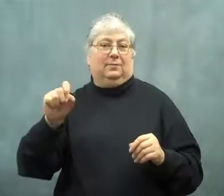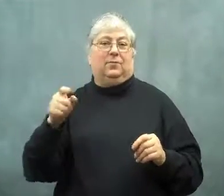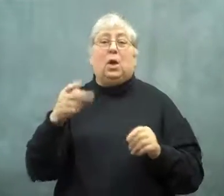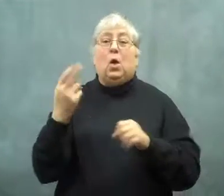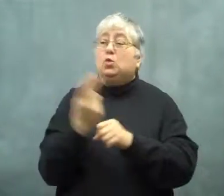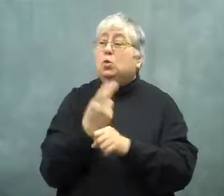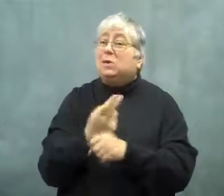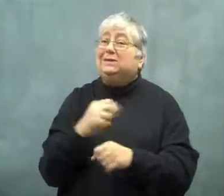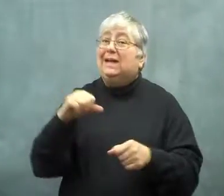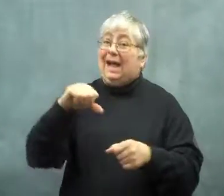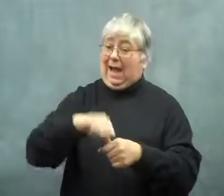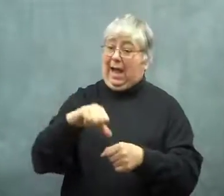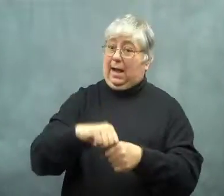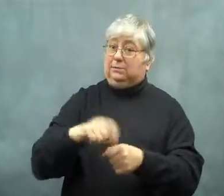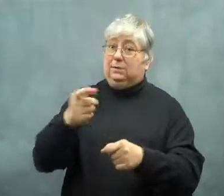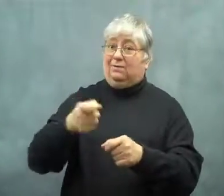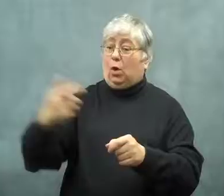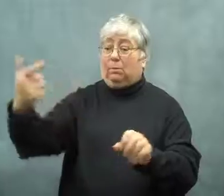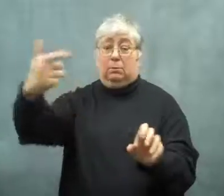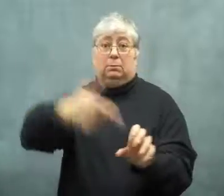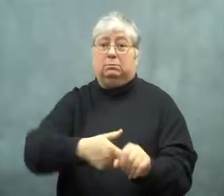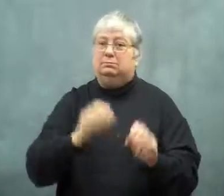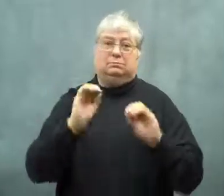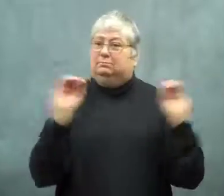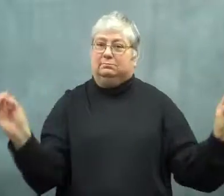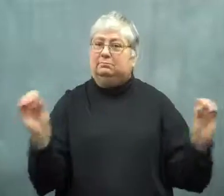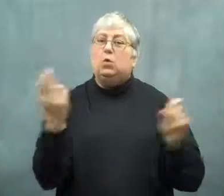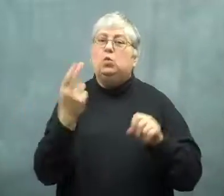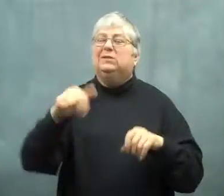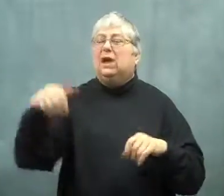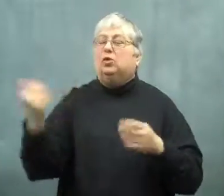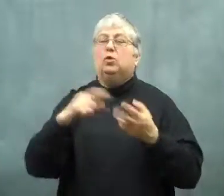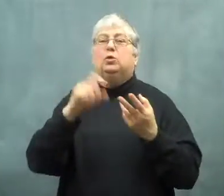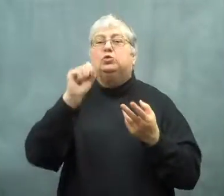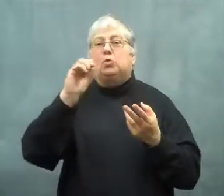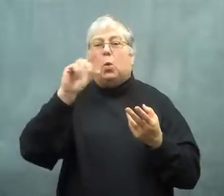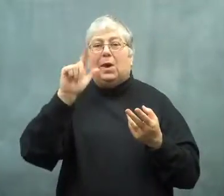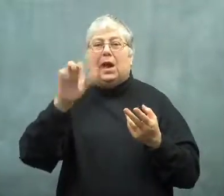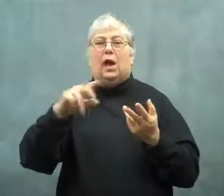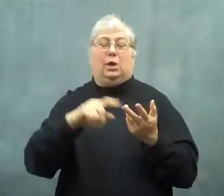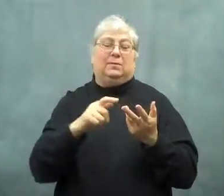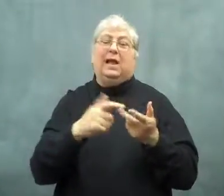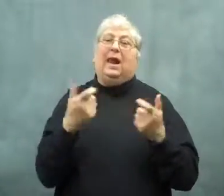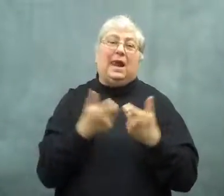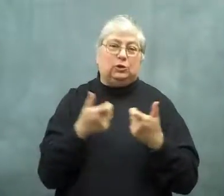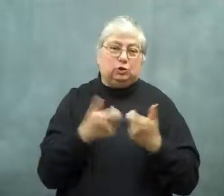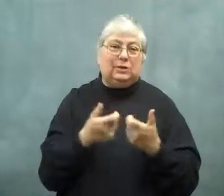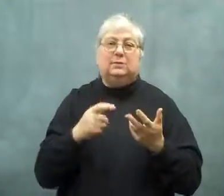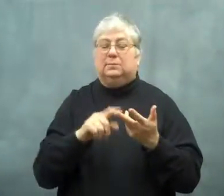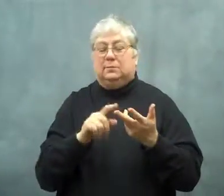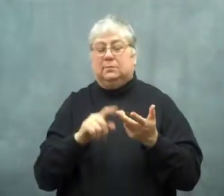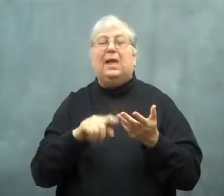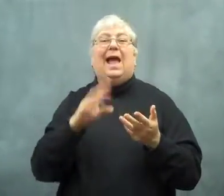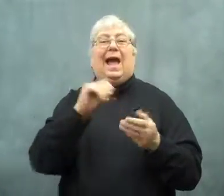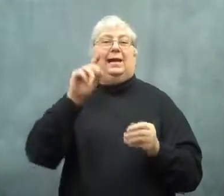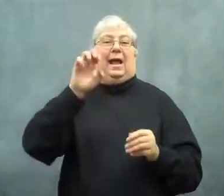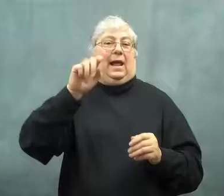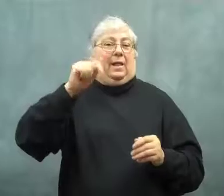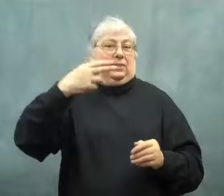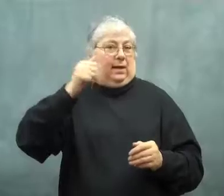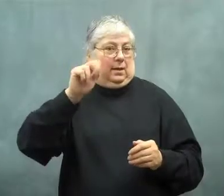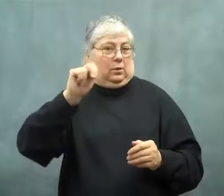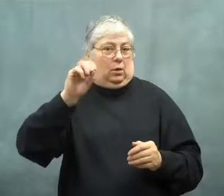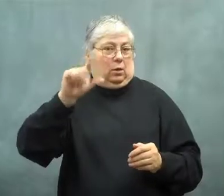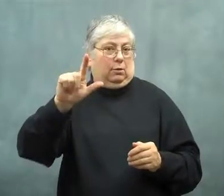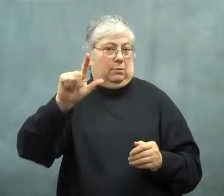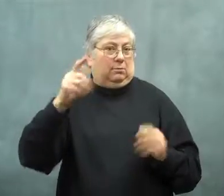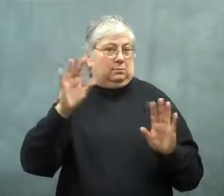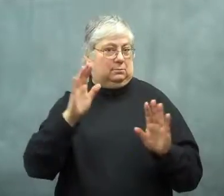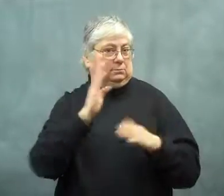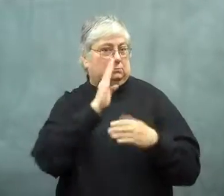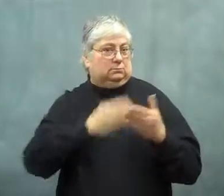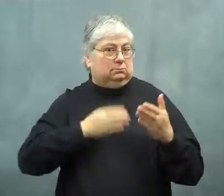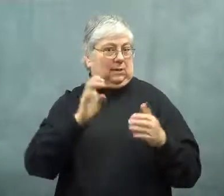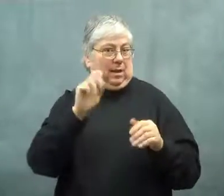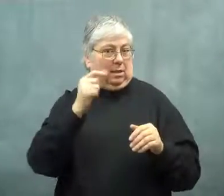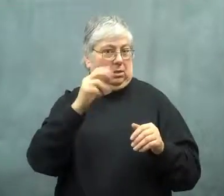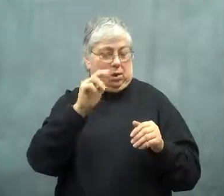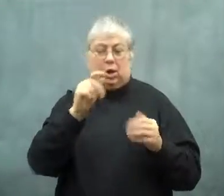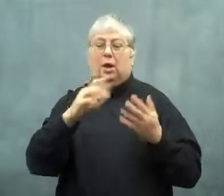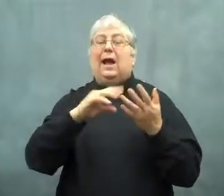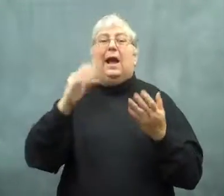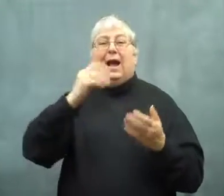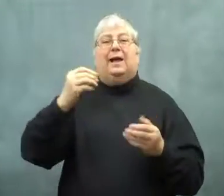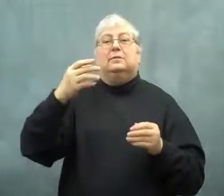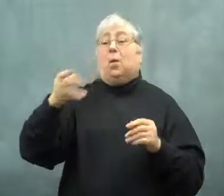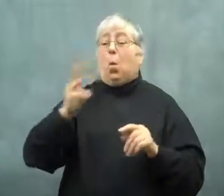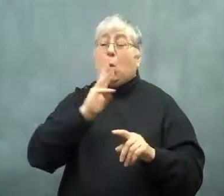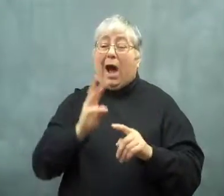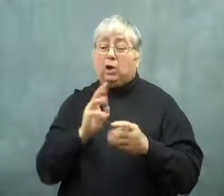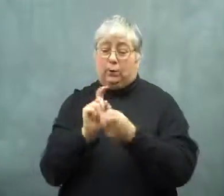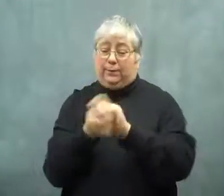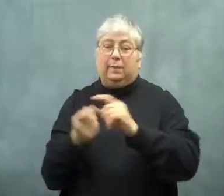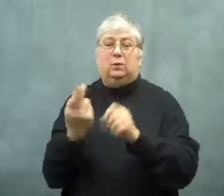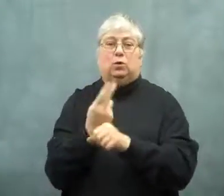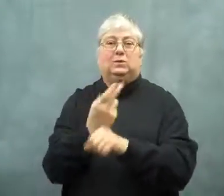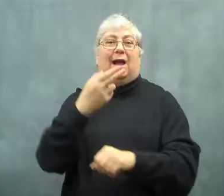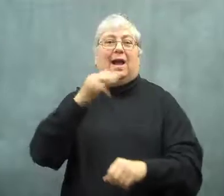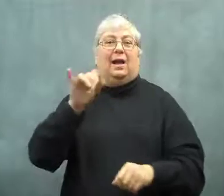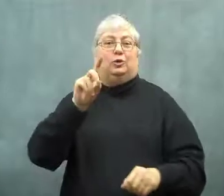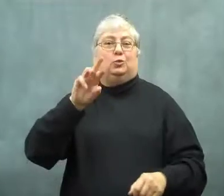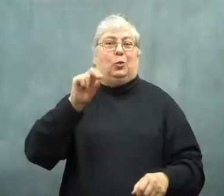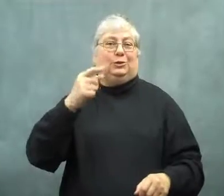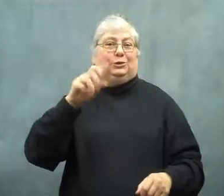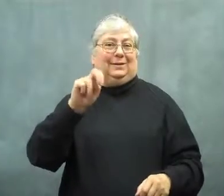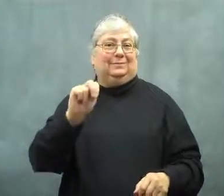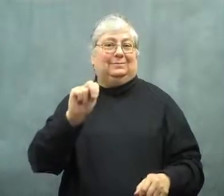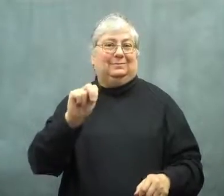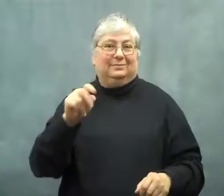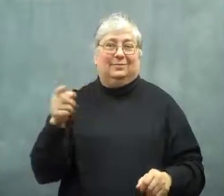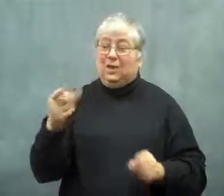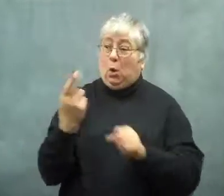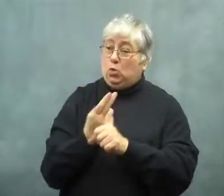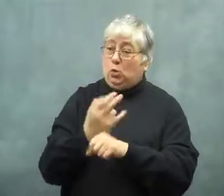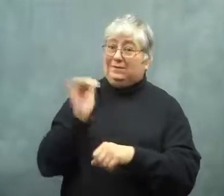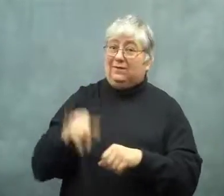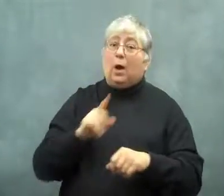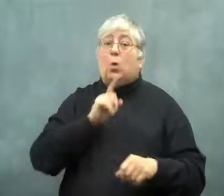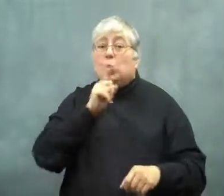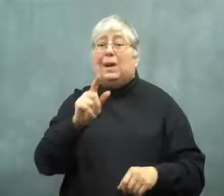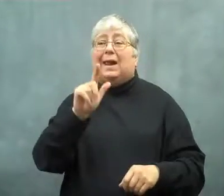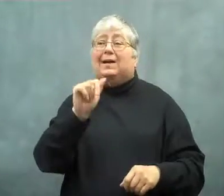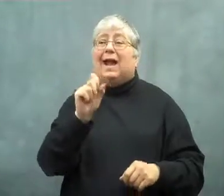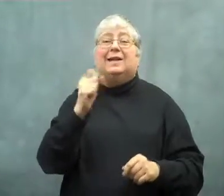No pump gas was used. Solar energy, electric power and ethanol was used.